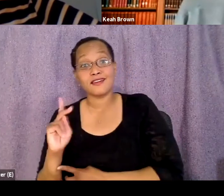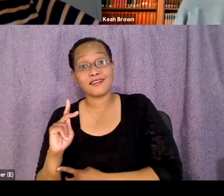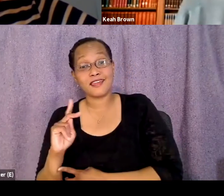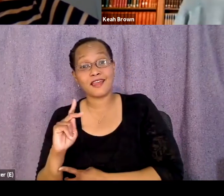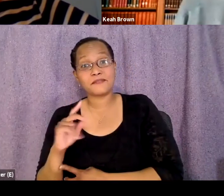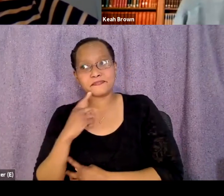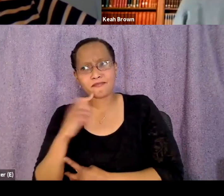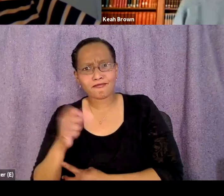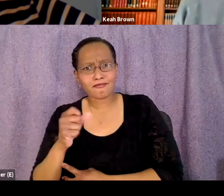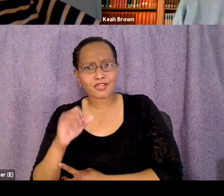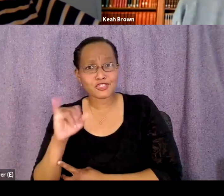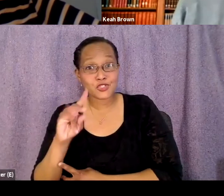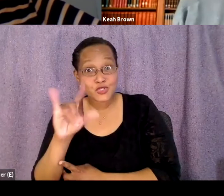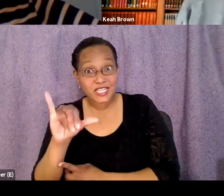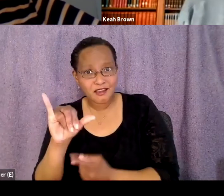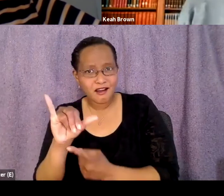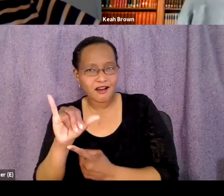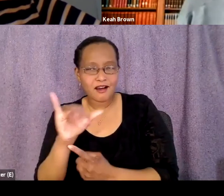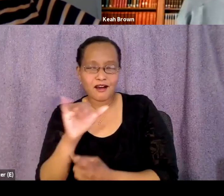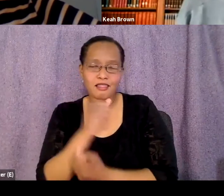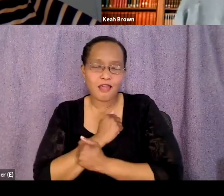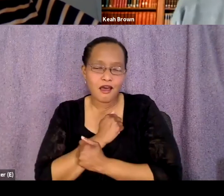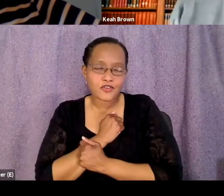day and i'm just like you're one of the best I promise you um.